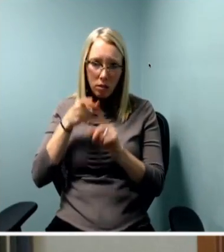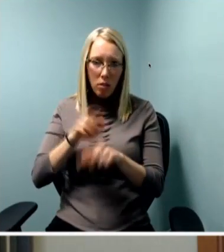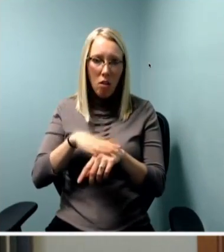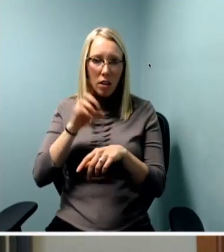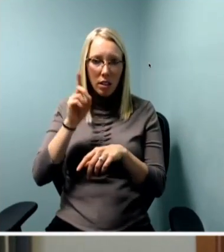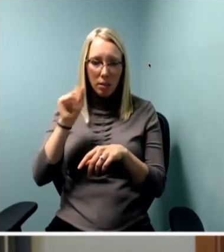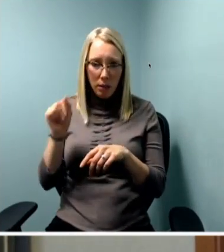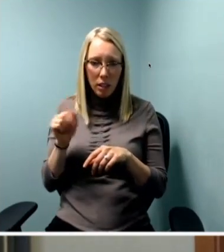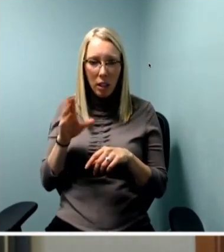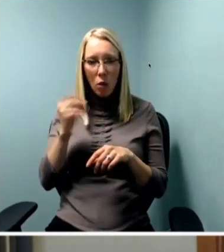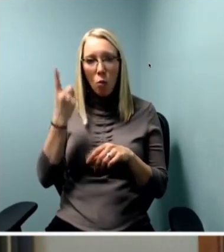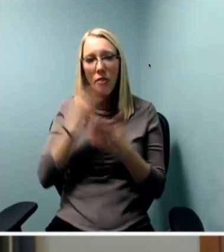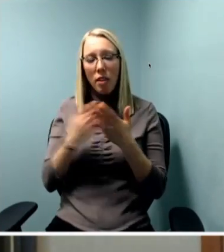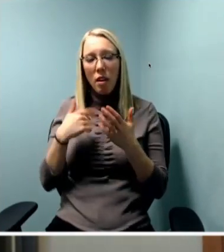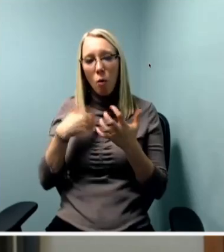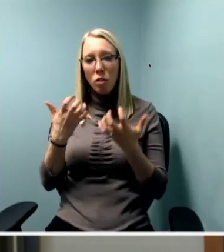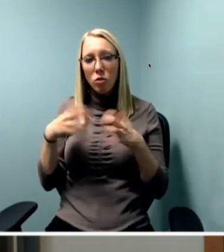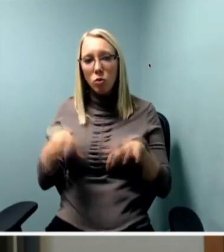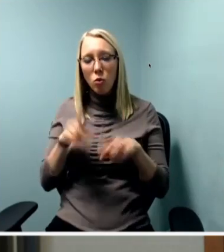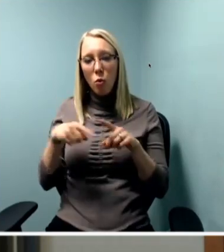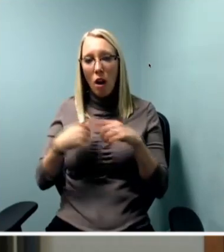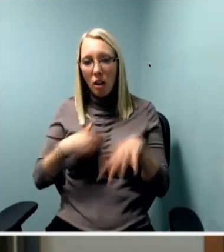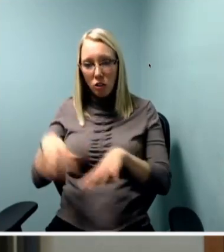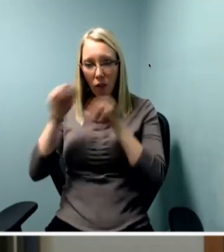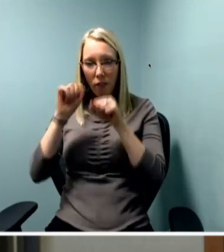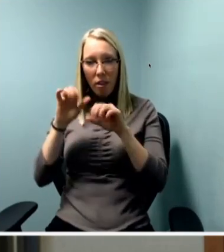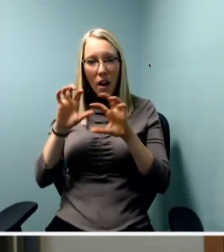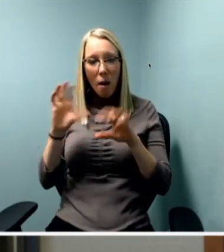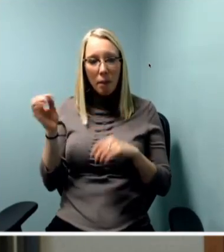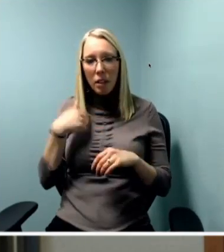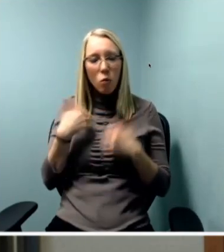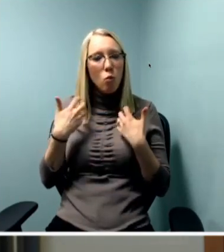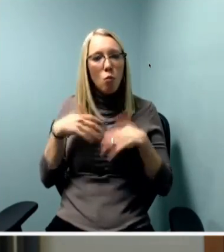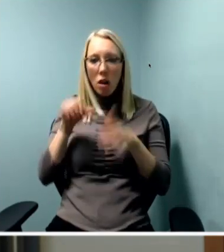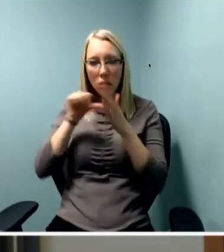when I took over the company was not do things about disability.